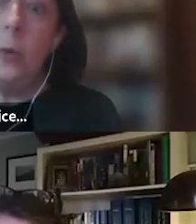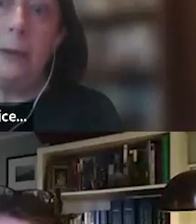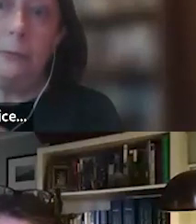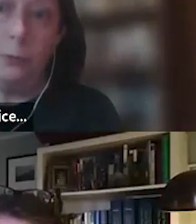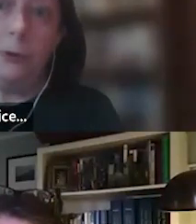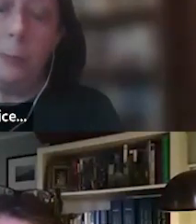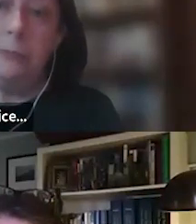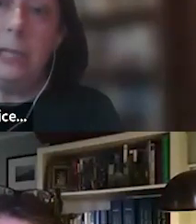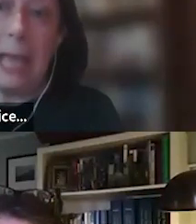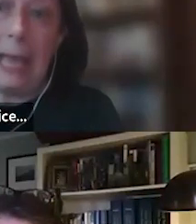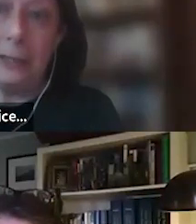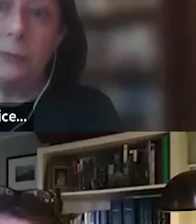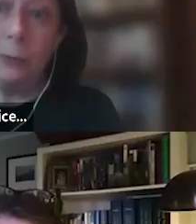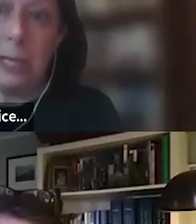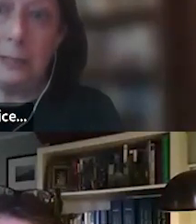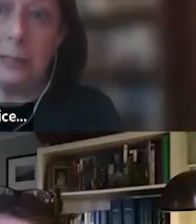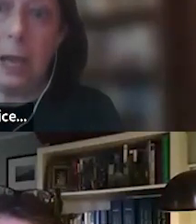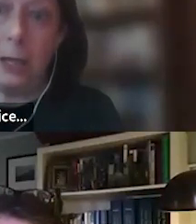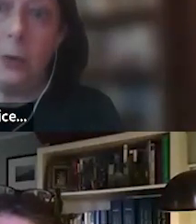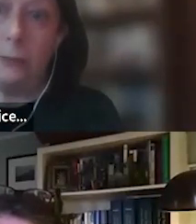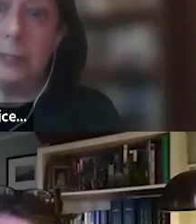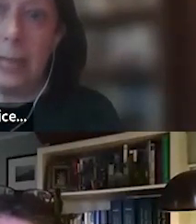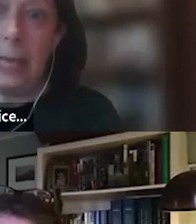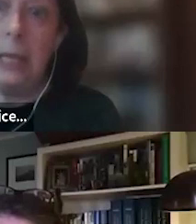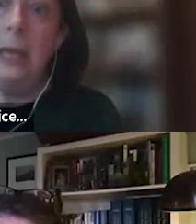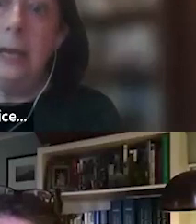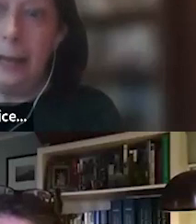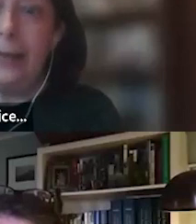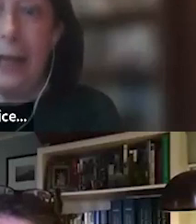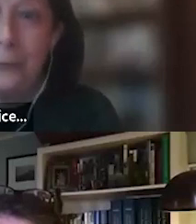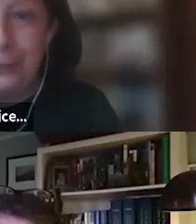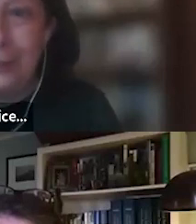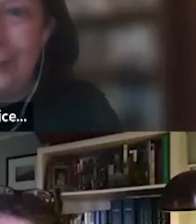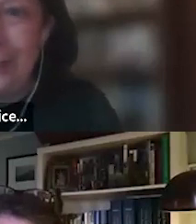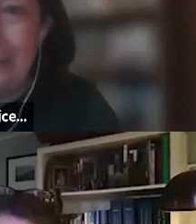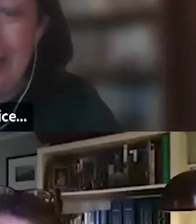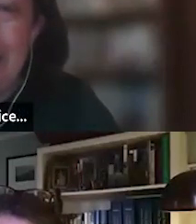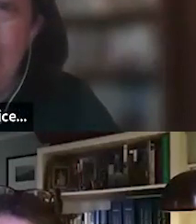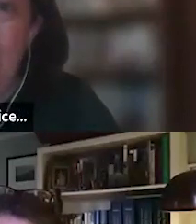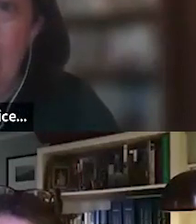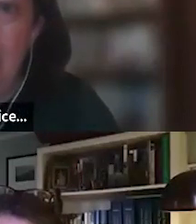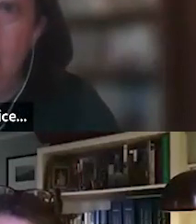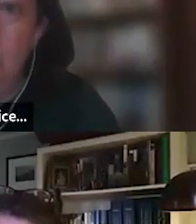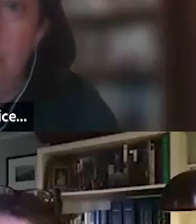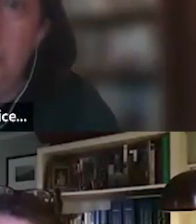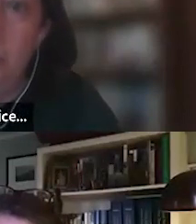You have to affirmatively ask for the SSI, you have to say, "I want you to look at me to see if I'm eligible,